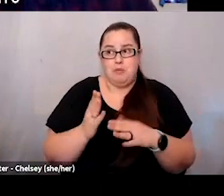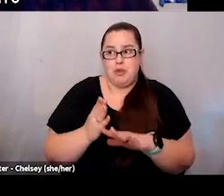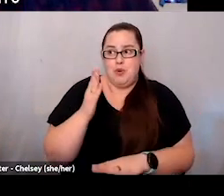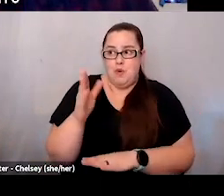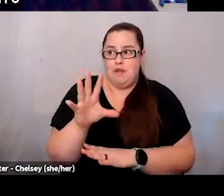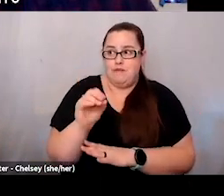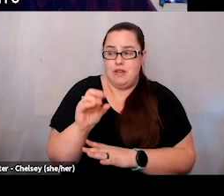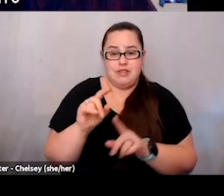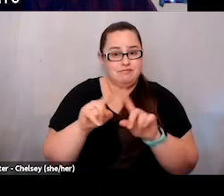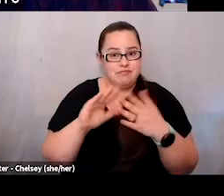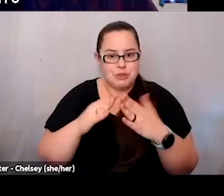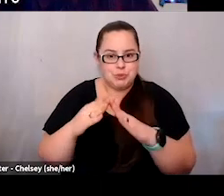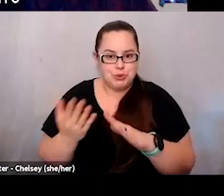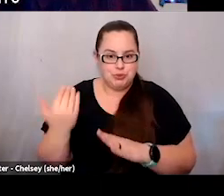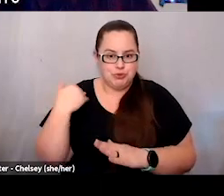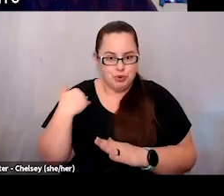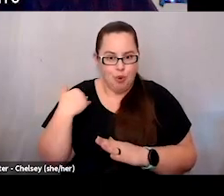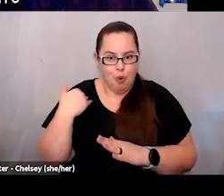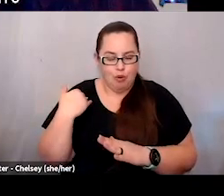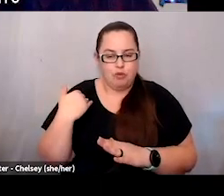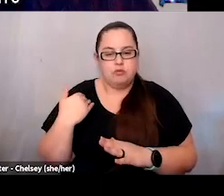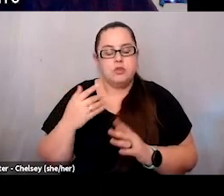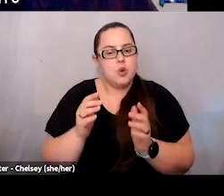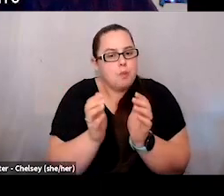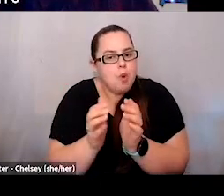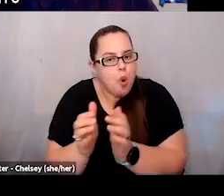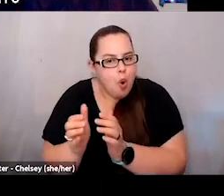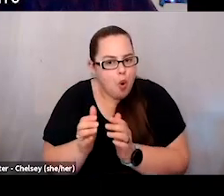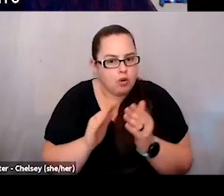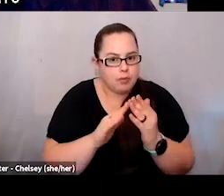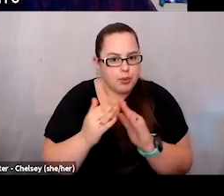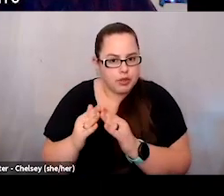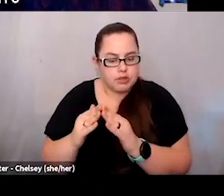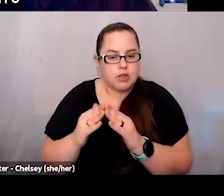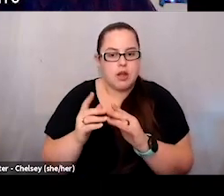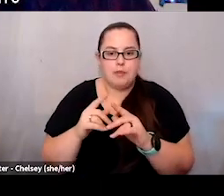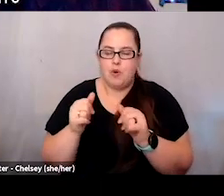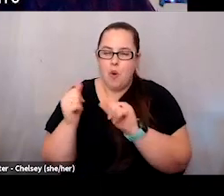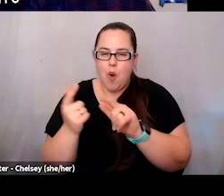communities. They're very small communities, but they were all connected through culture